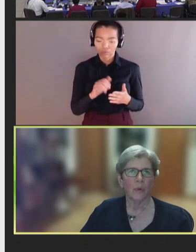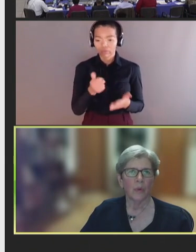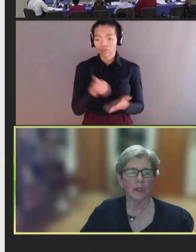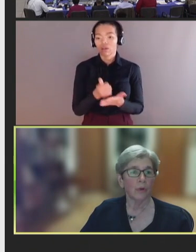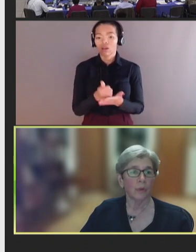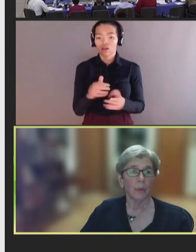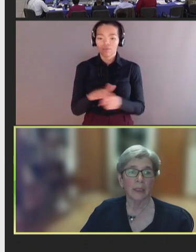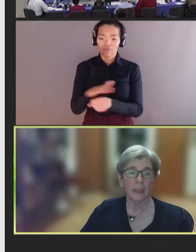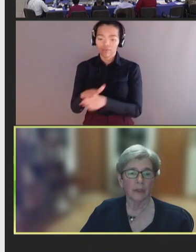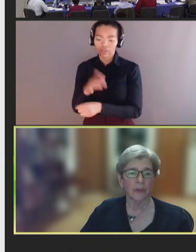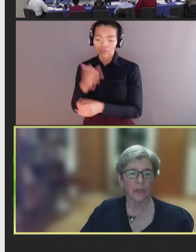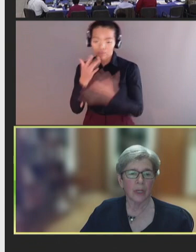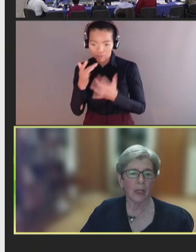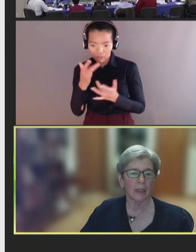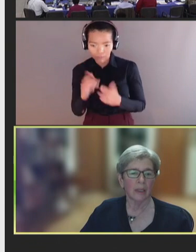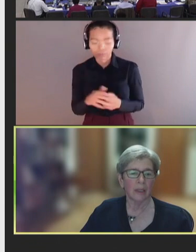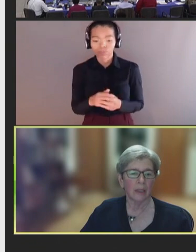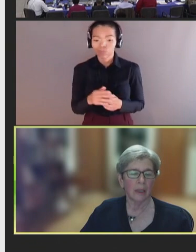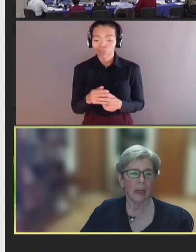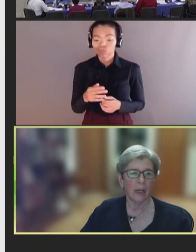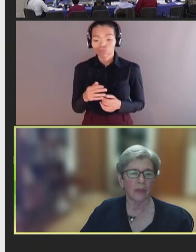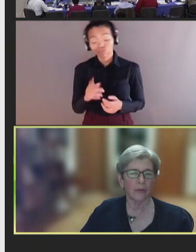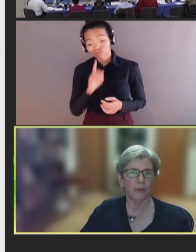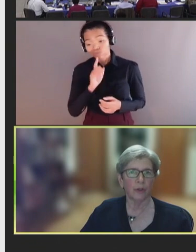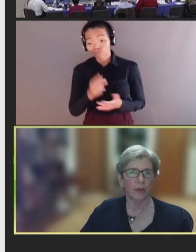We don't really understand the full